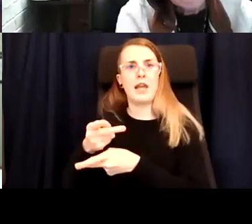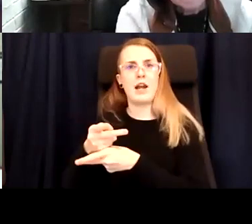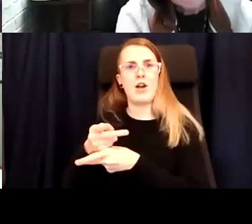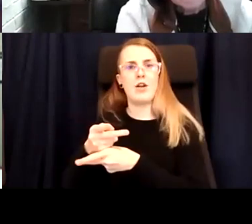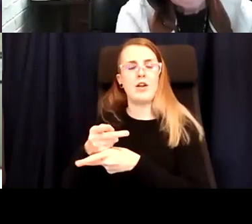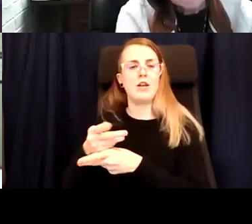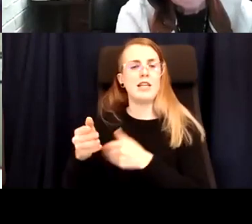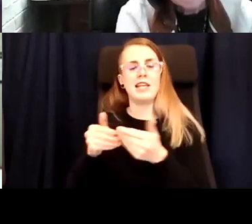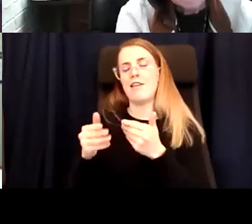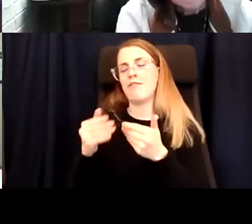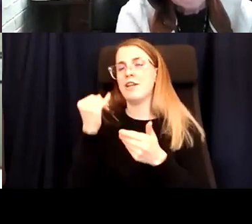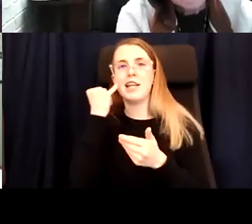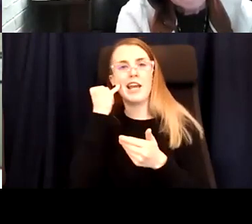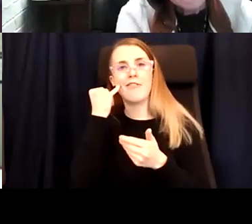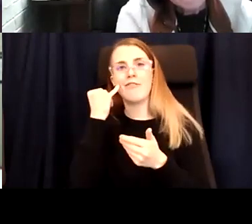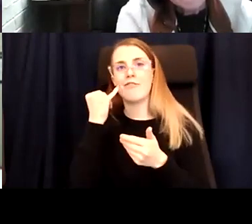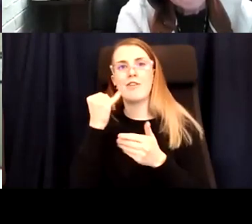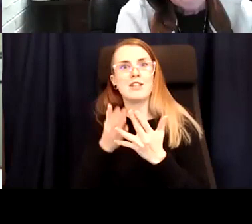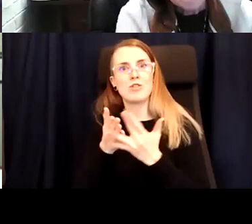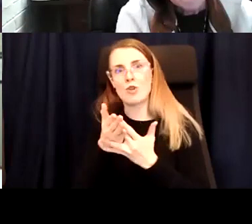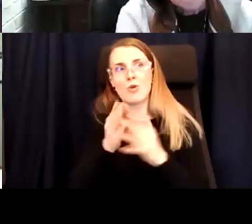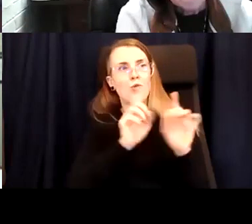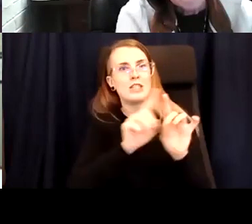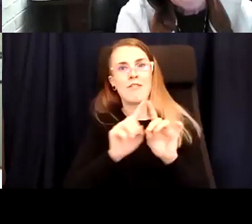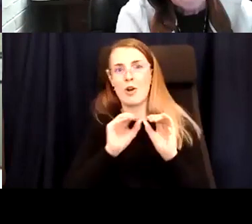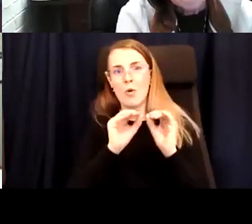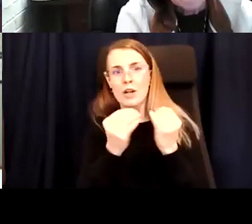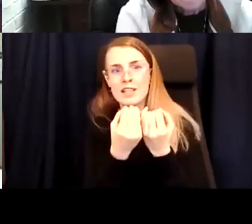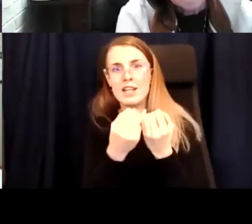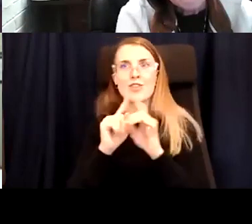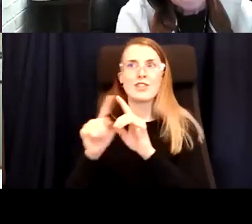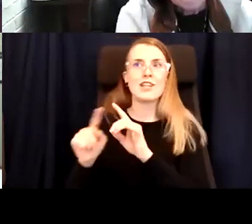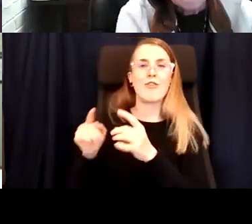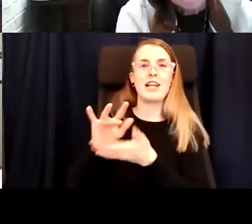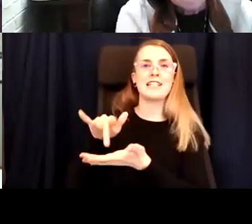organizations, and even multiple locations that a center might run in a given area.